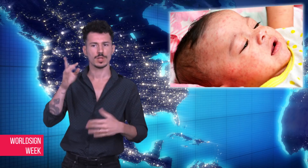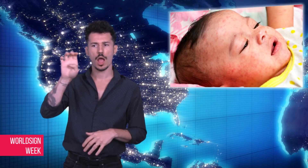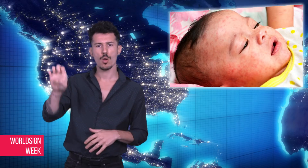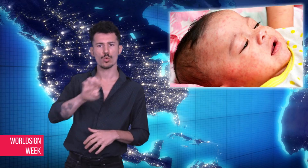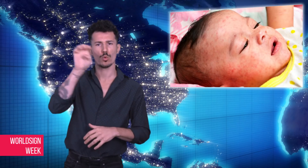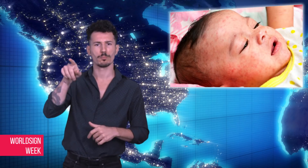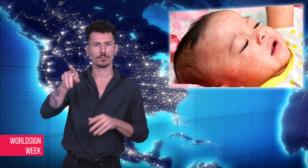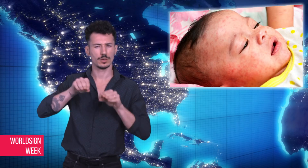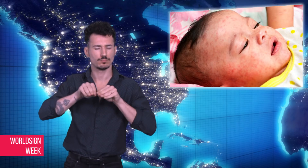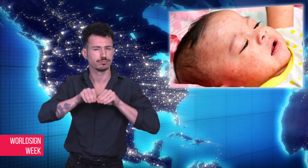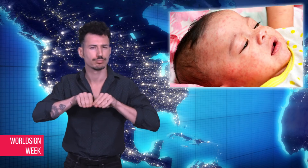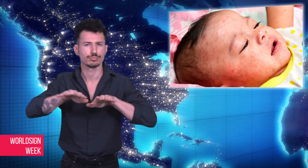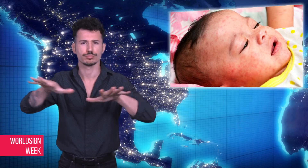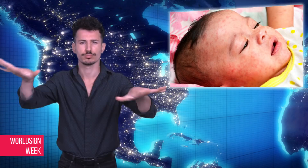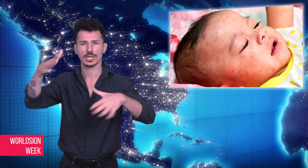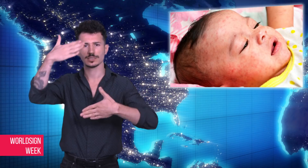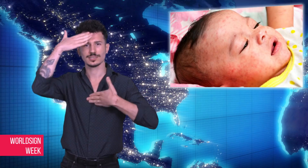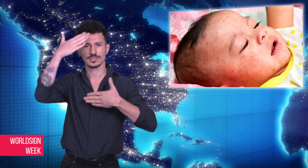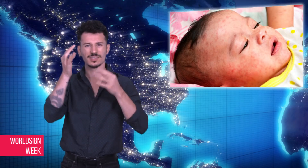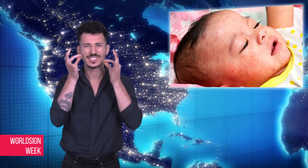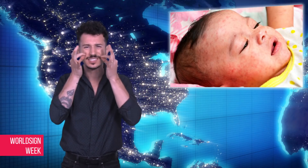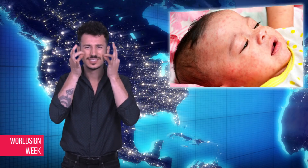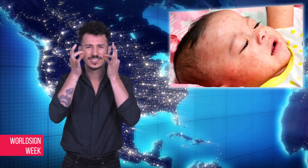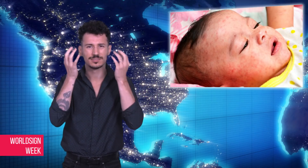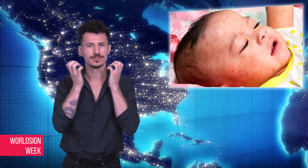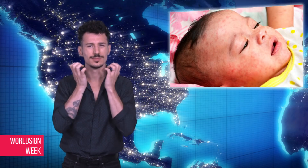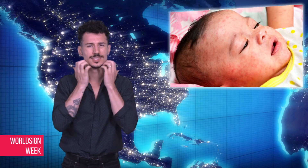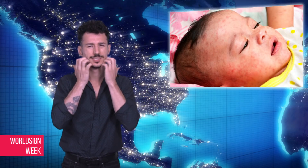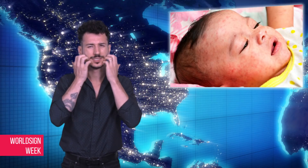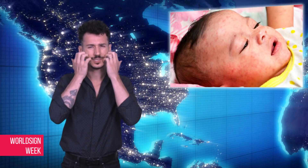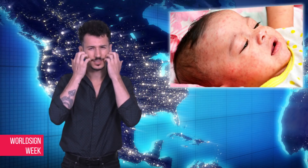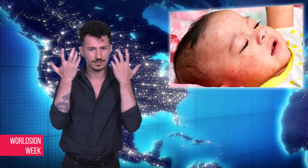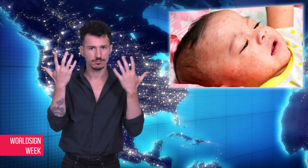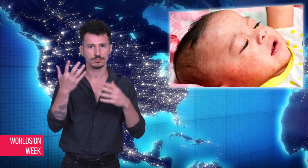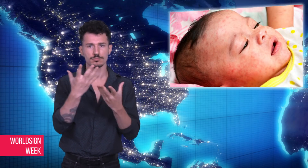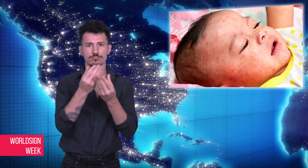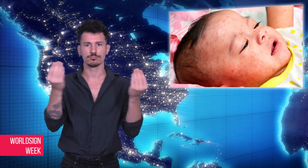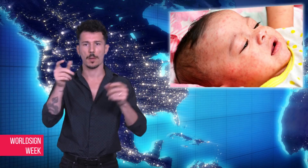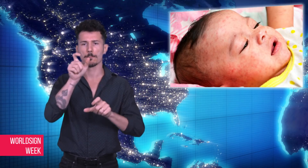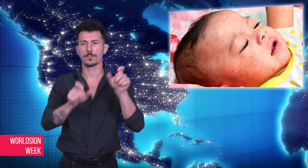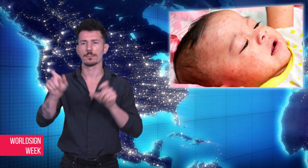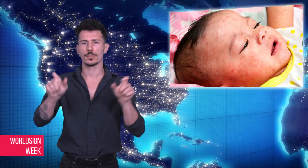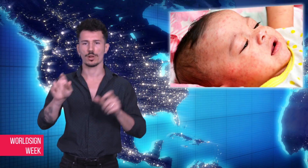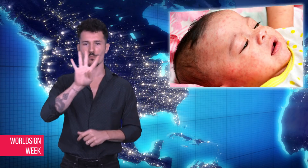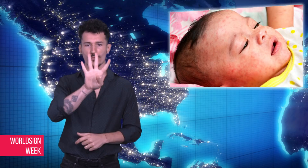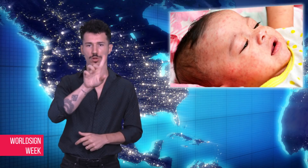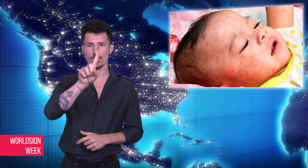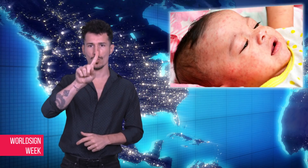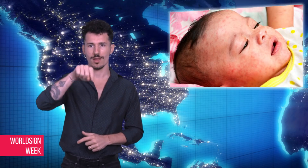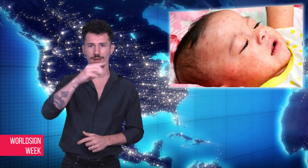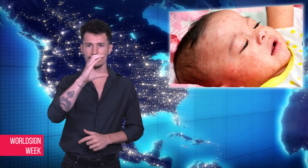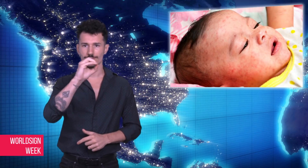reported on Monday that over 41,000 measles cases in Europe were